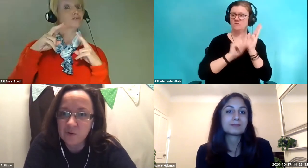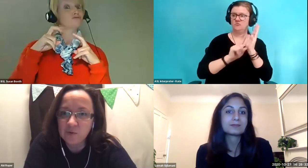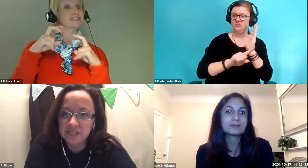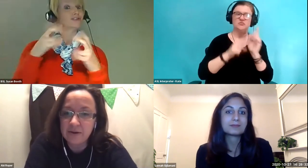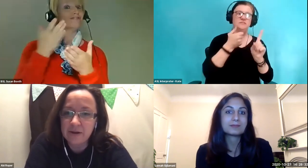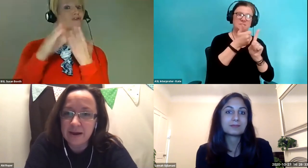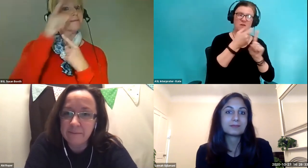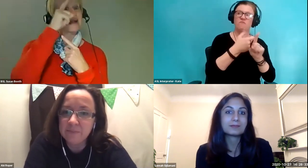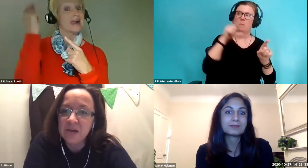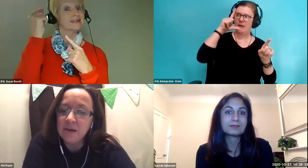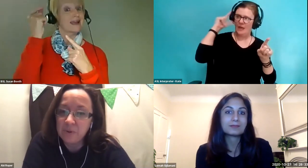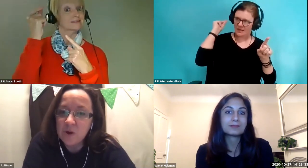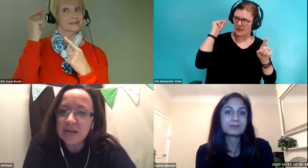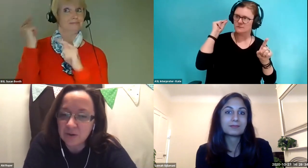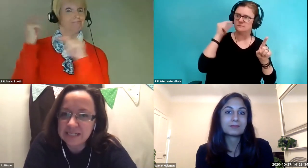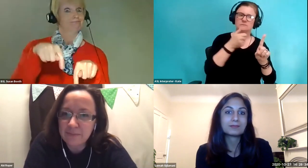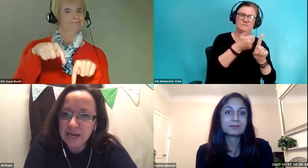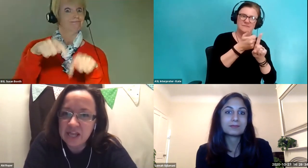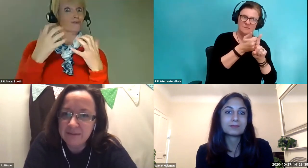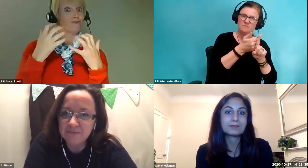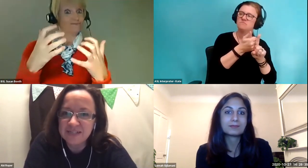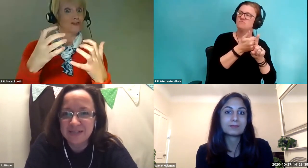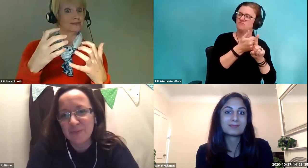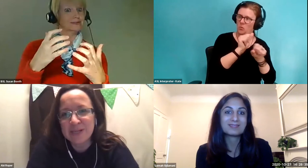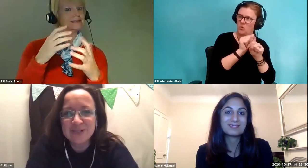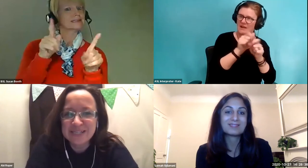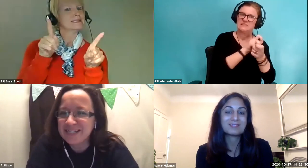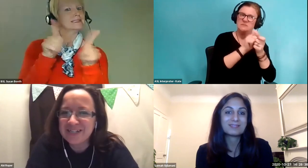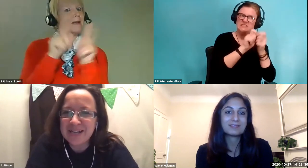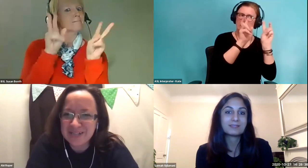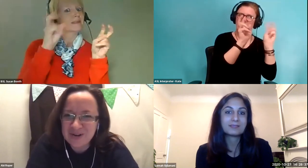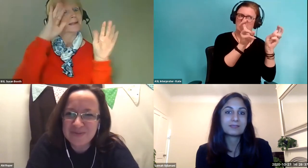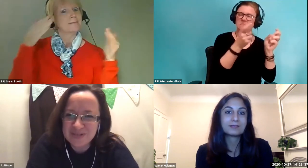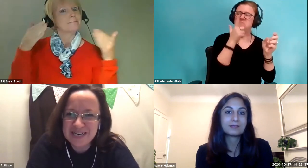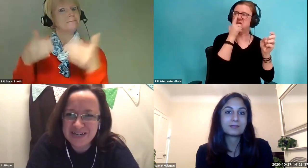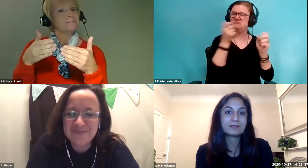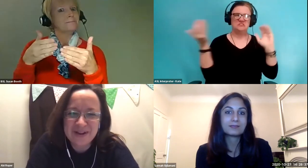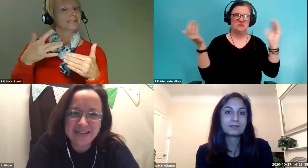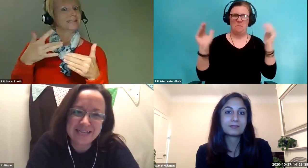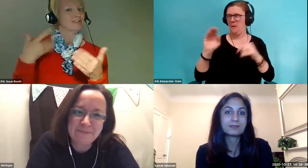also um been working on similar themes so it'll be interesting to share the two between you and them